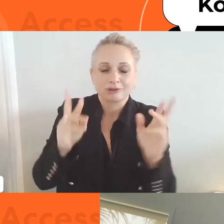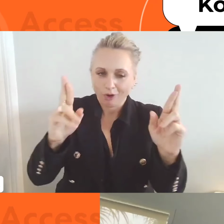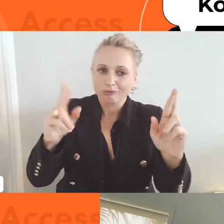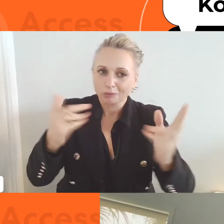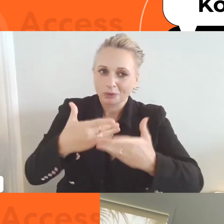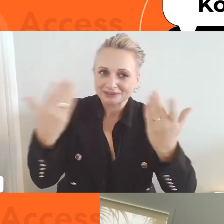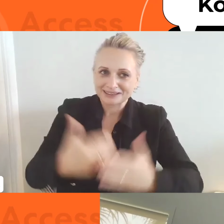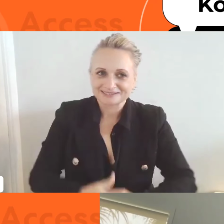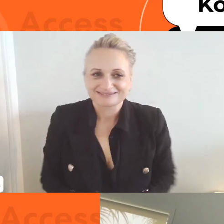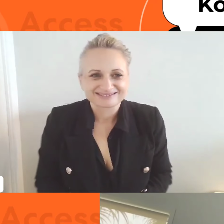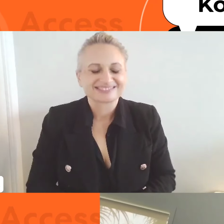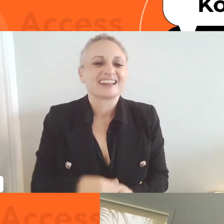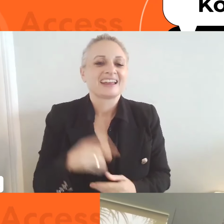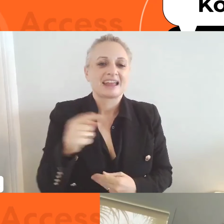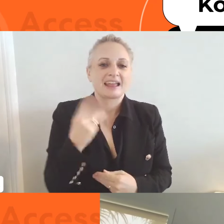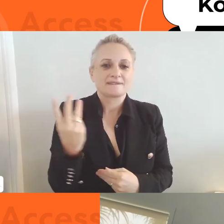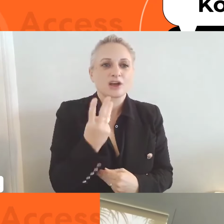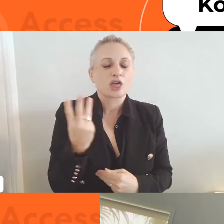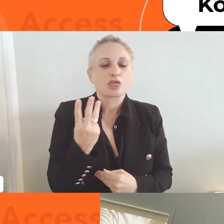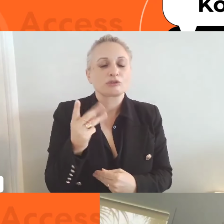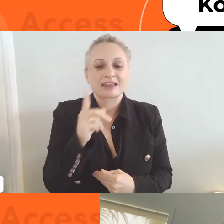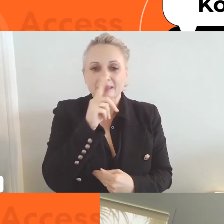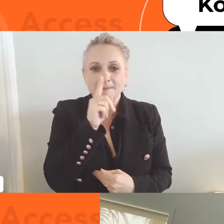people involved and hey, I've never done one of these things before